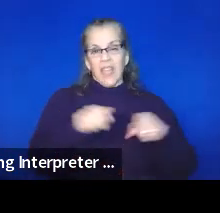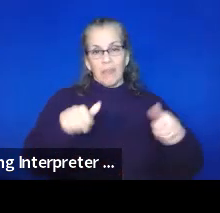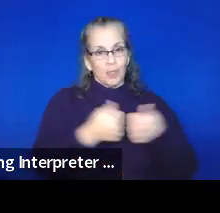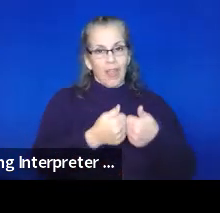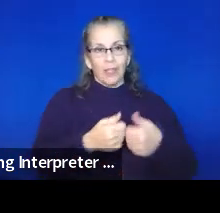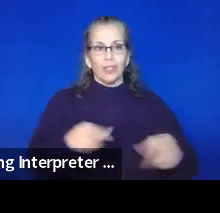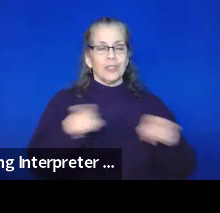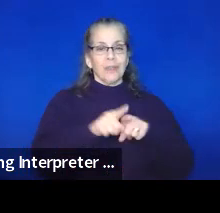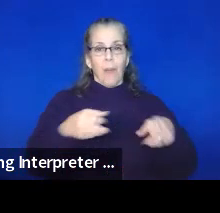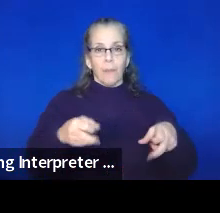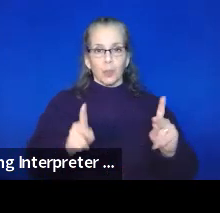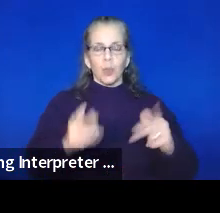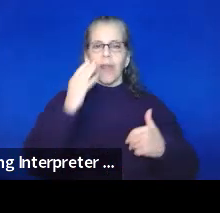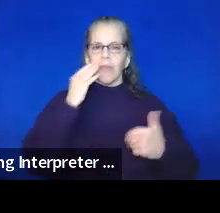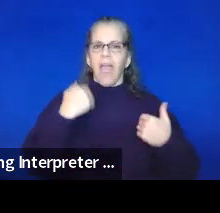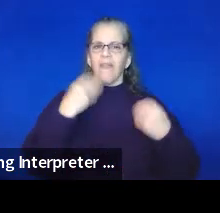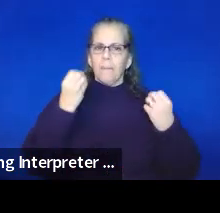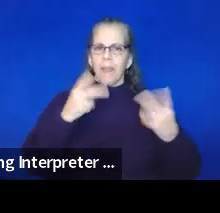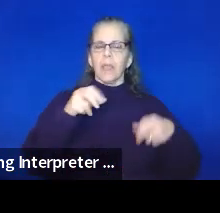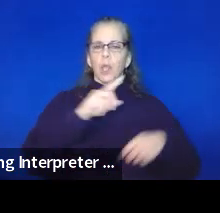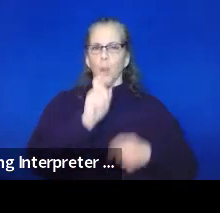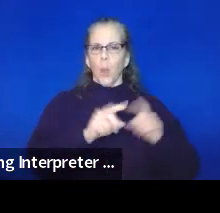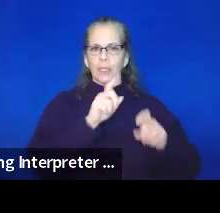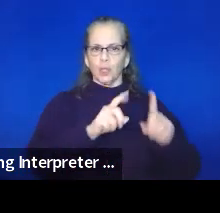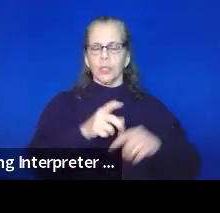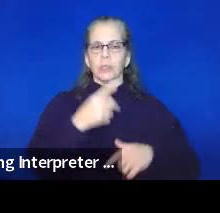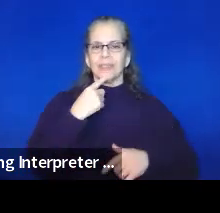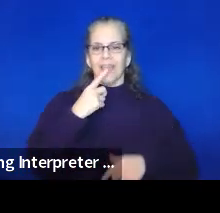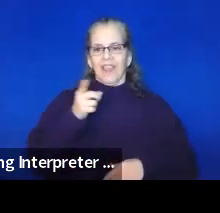And I think there are quite a few questions, people are asking will this webinar be recorded